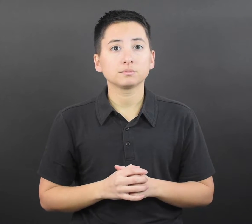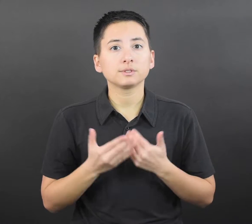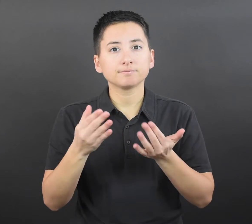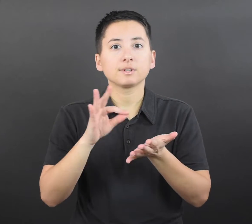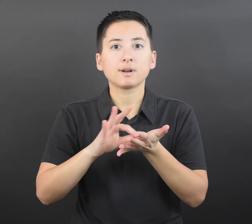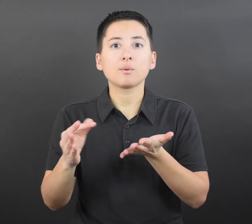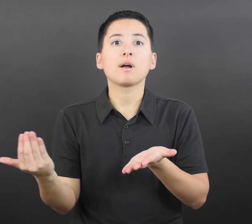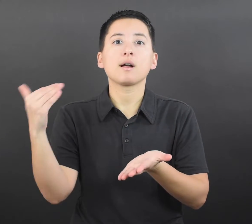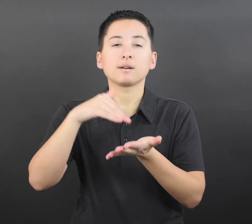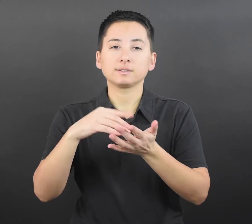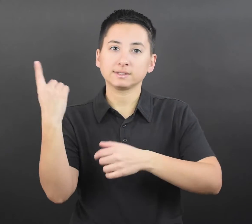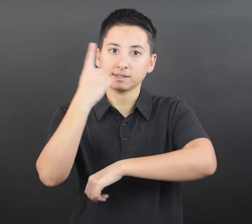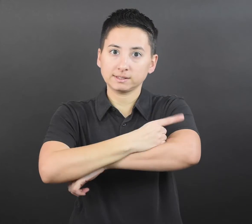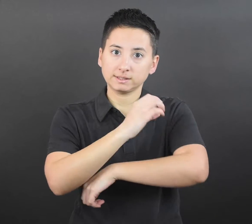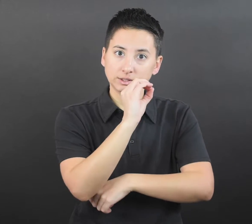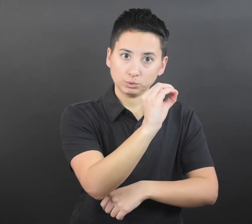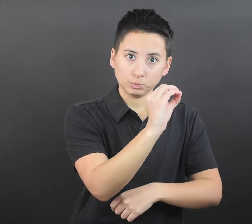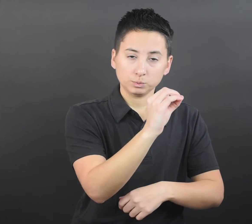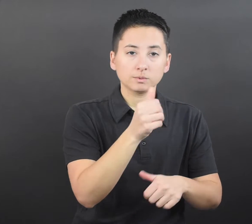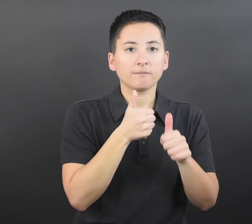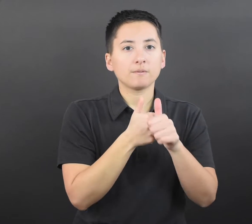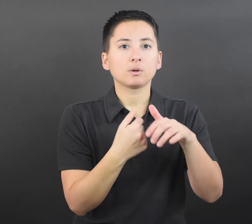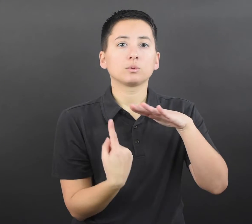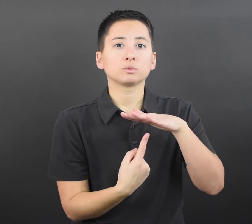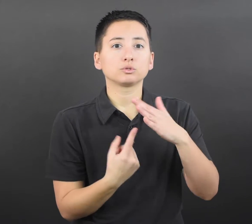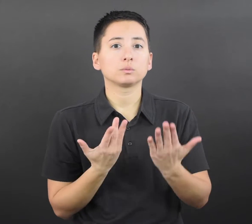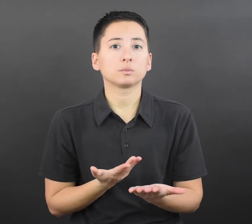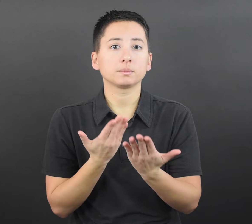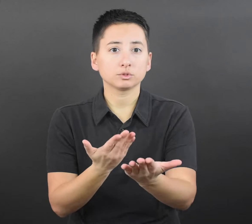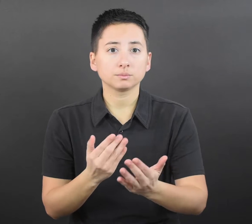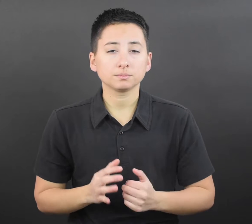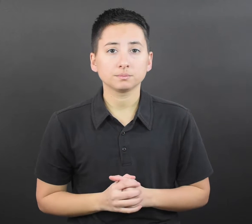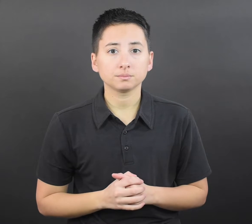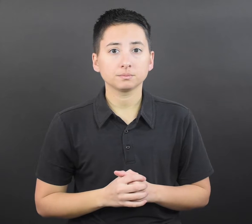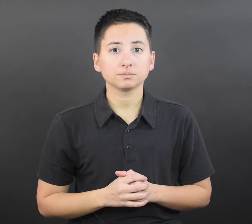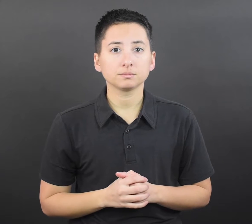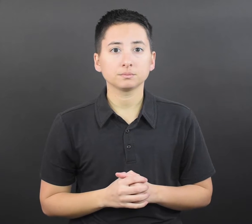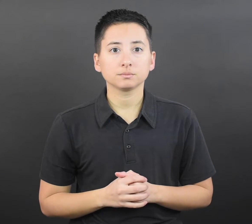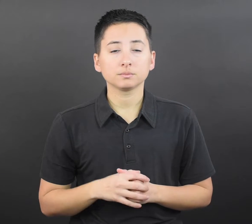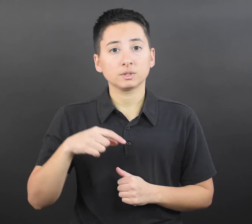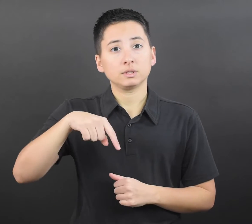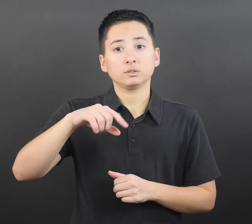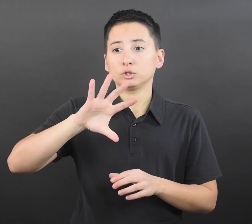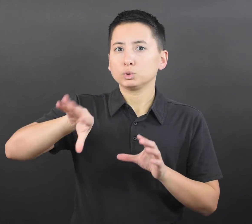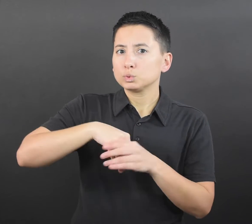Start counting again from day zero and follow isolation recommendations.